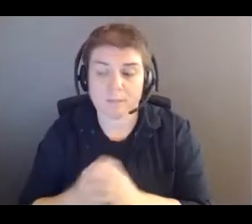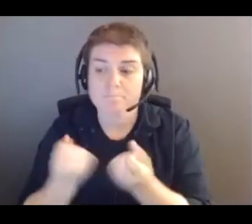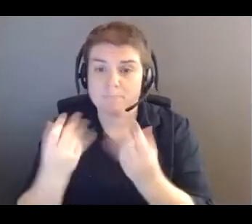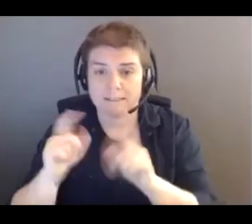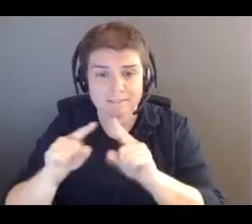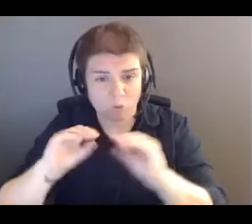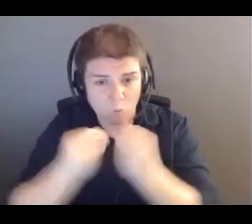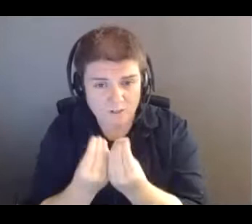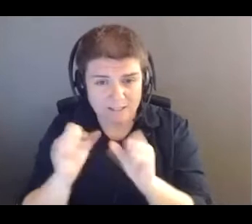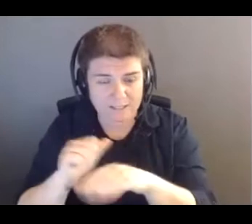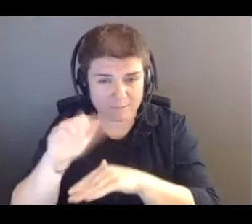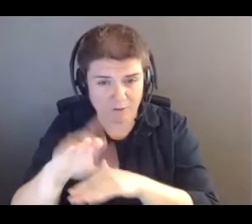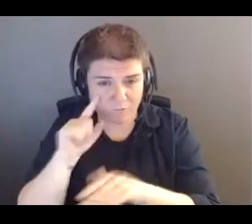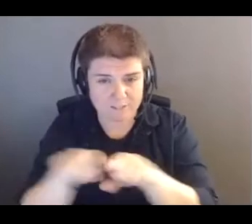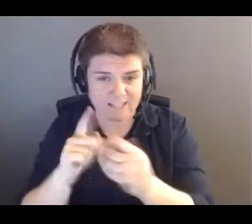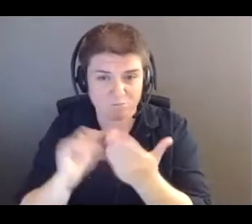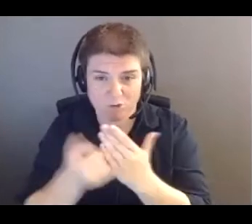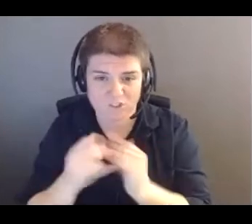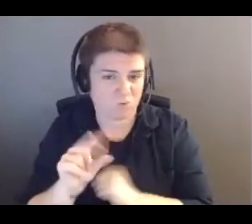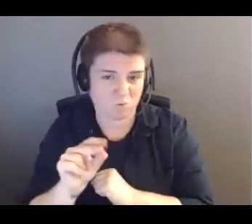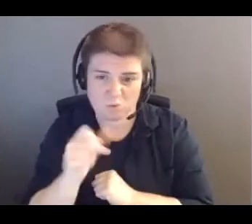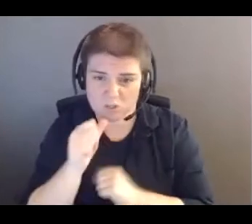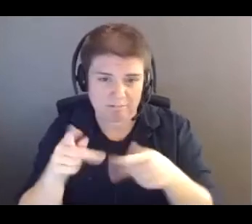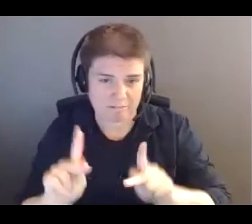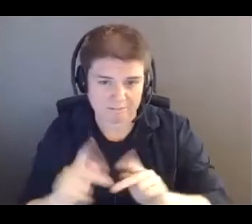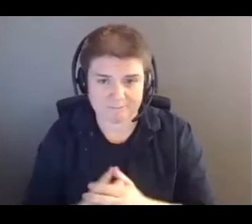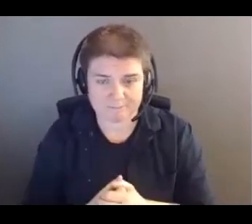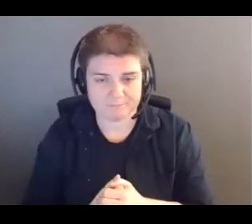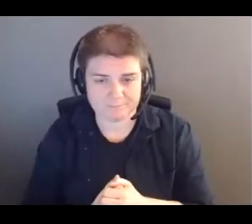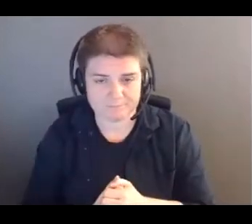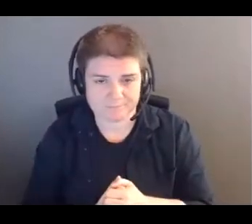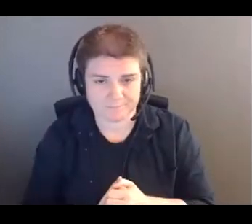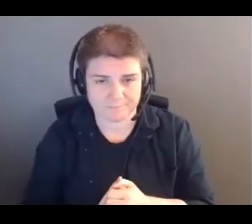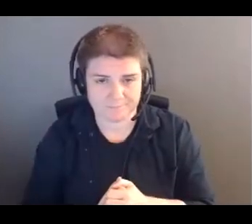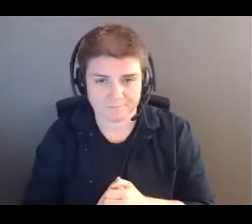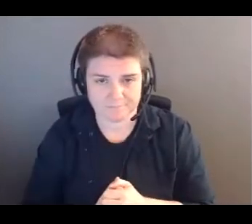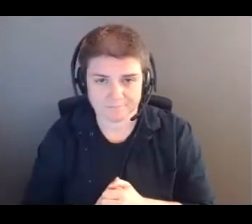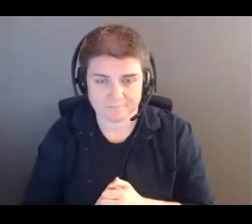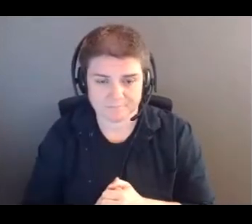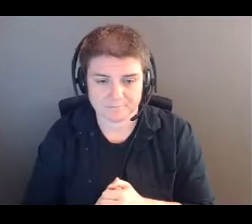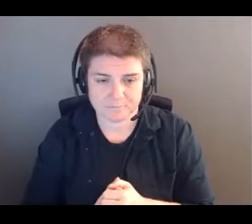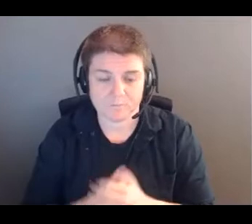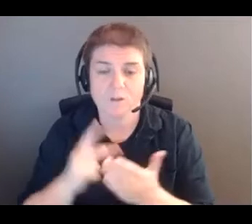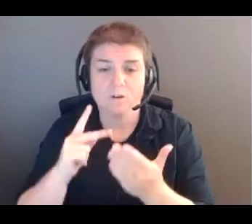submit for the same project to the same program deadline. Projects (or distinct phases of